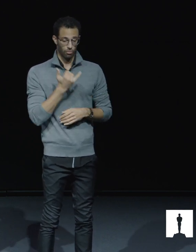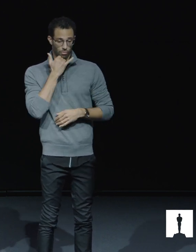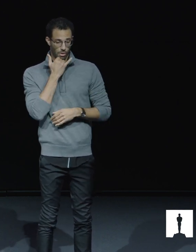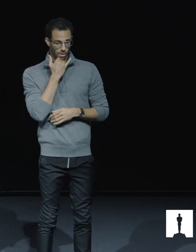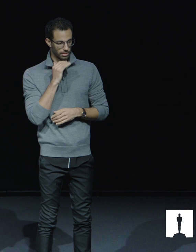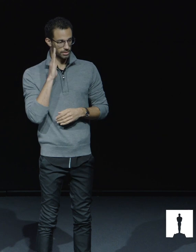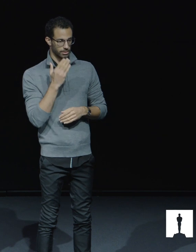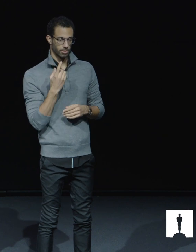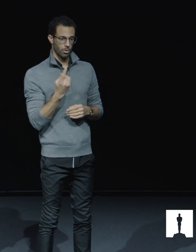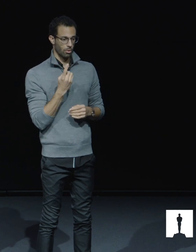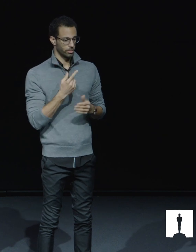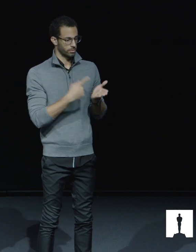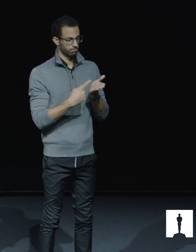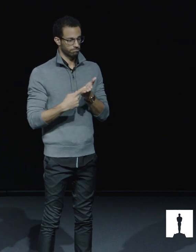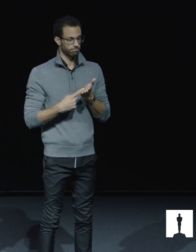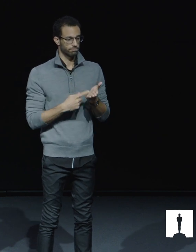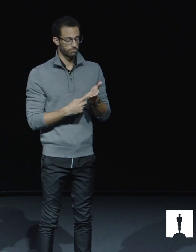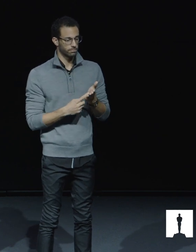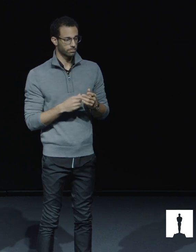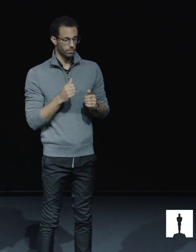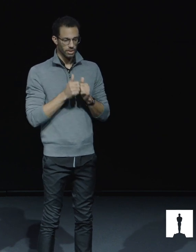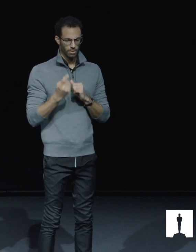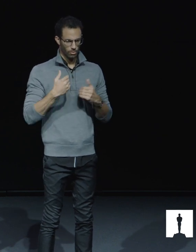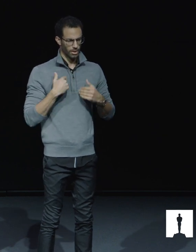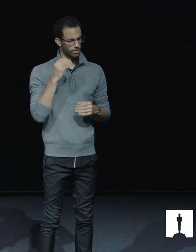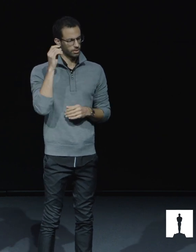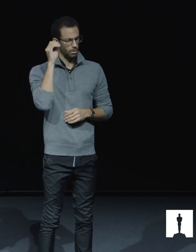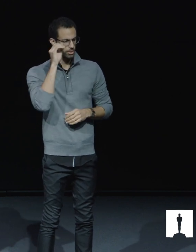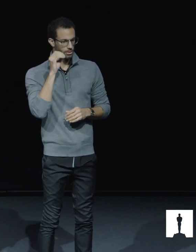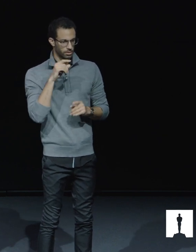be at the head. Where everyone has an opinion about what Black folks need to do and what